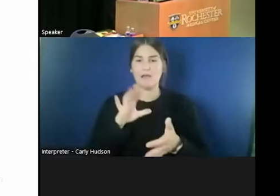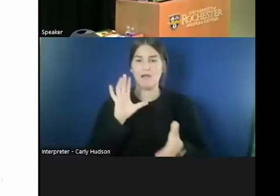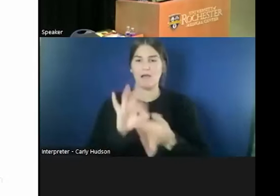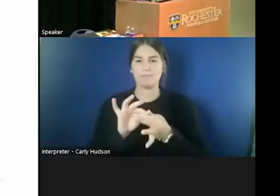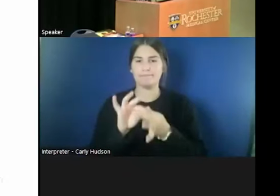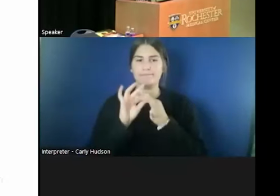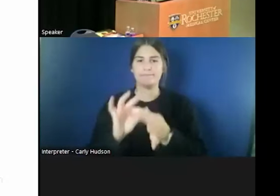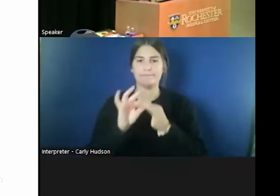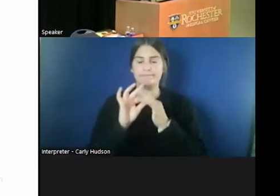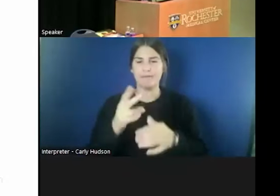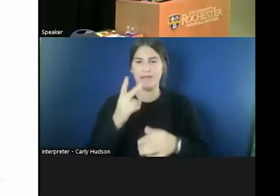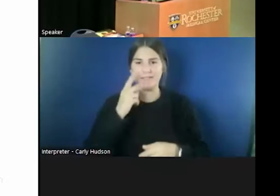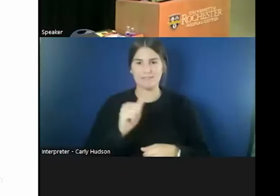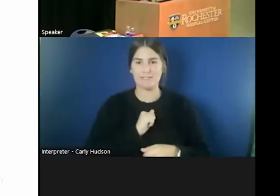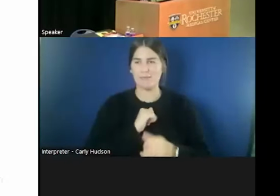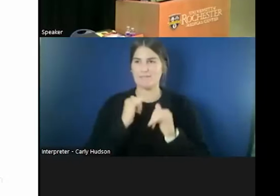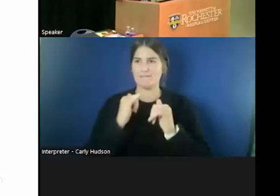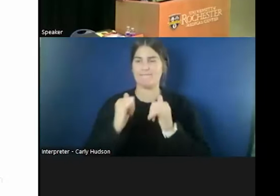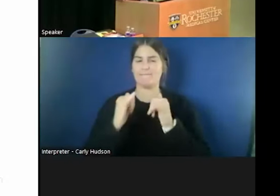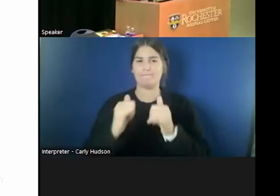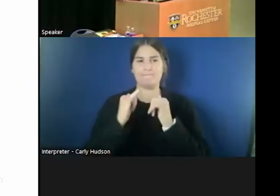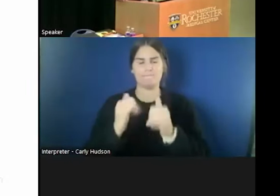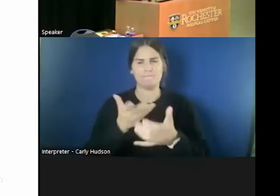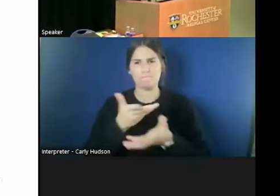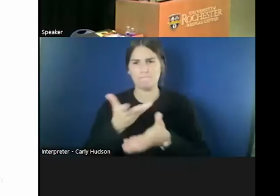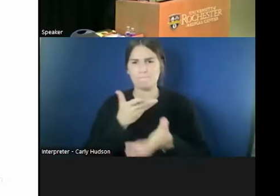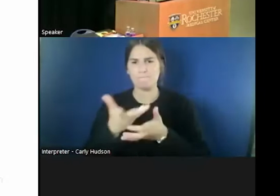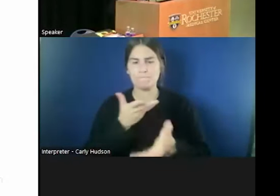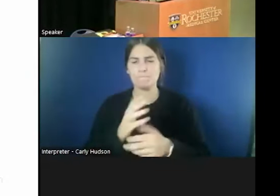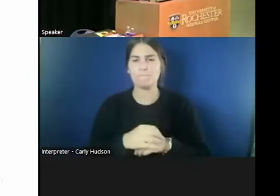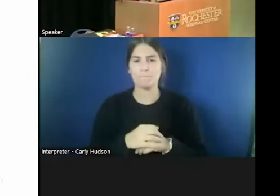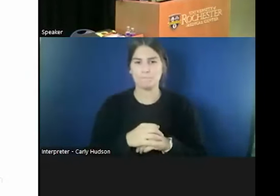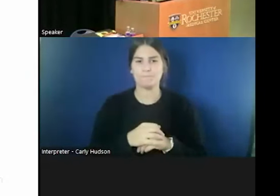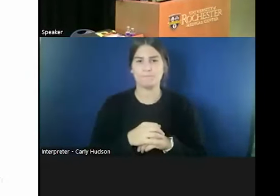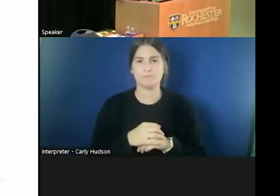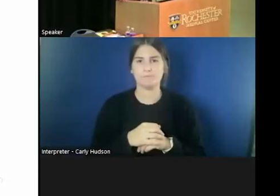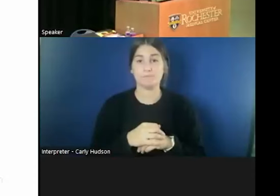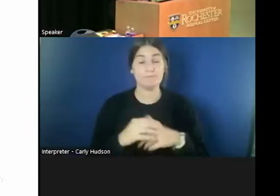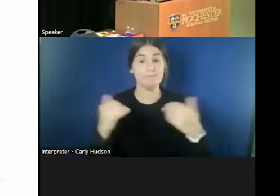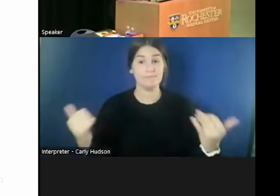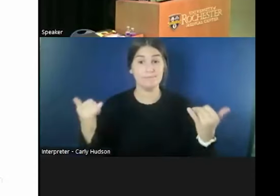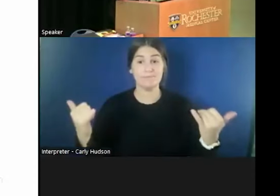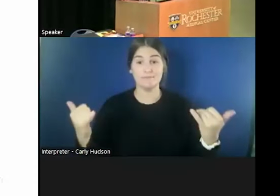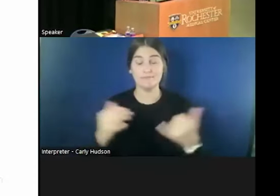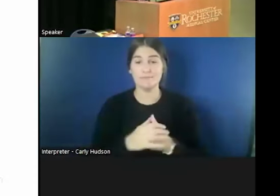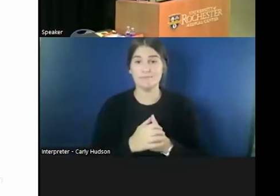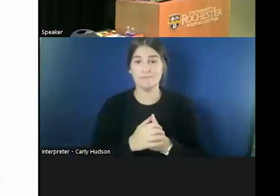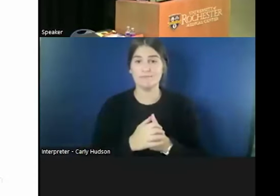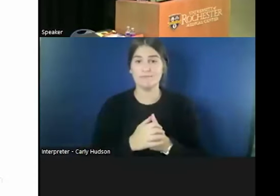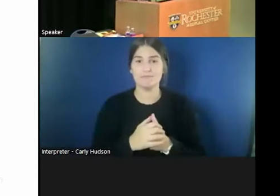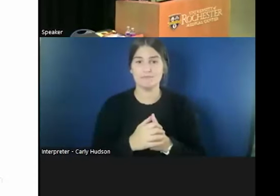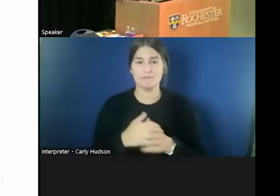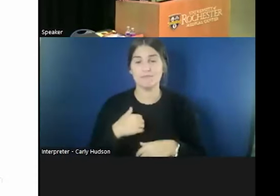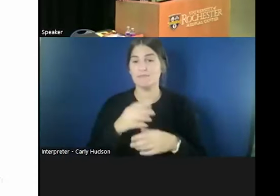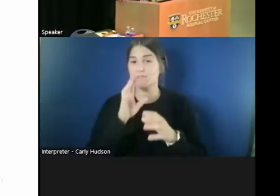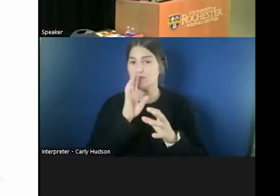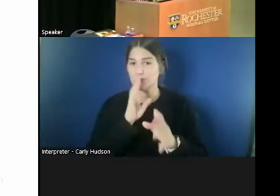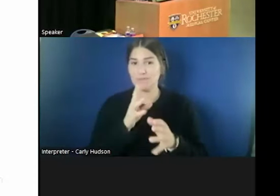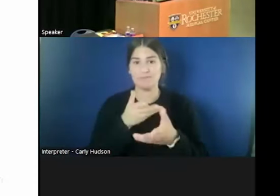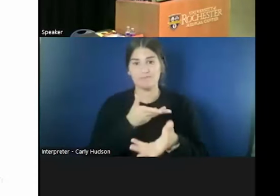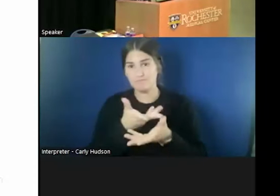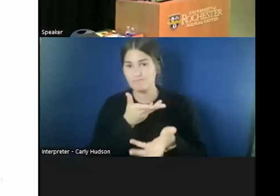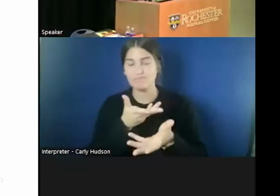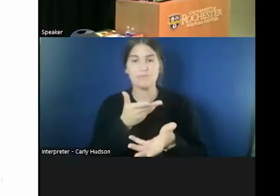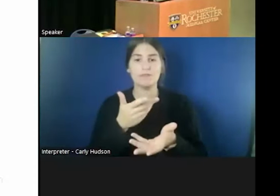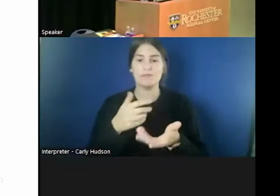individual where I can talk to that individual as we greeted each other today Dr Olivares Dro just